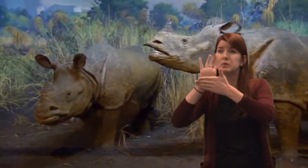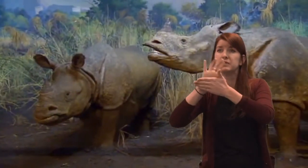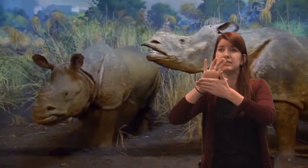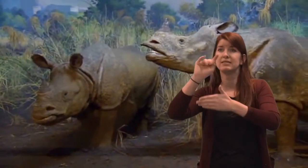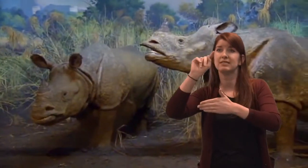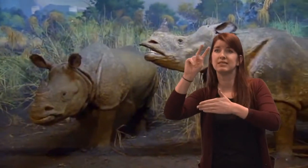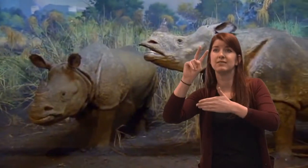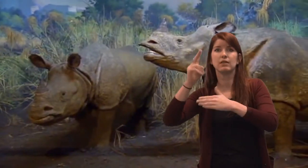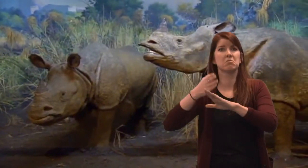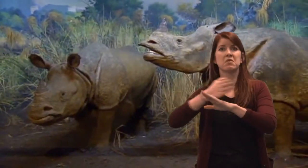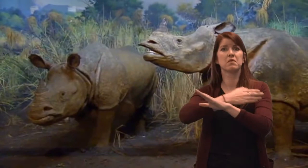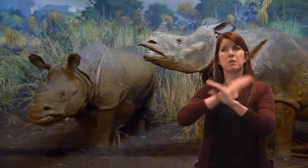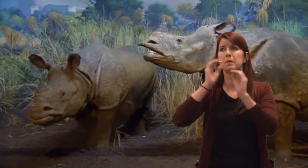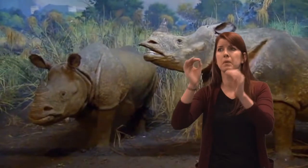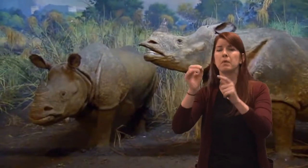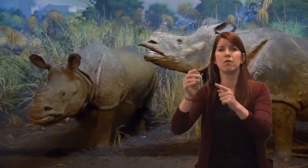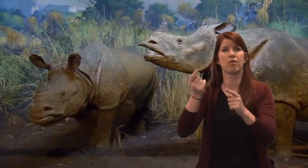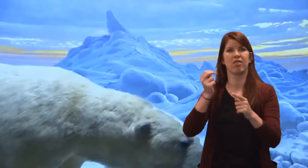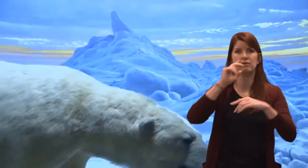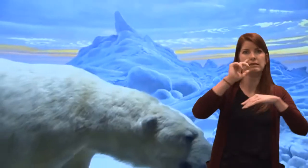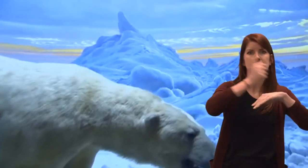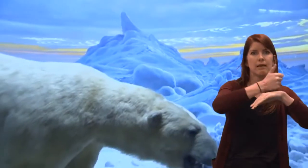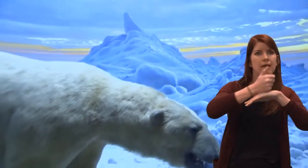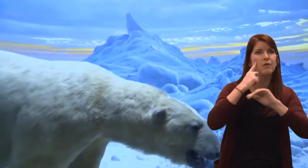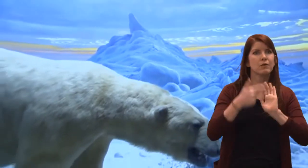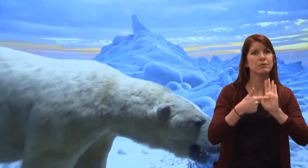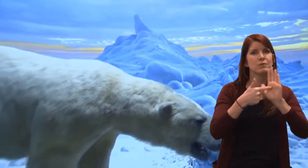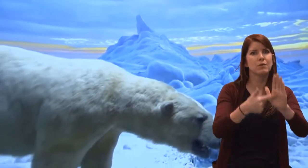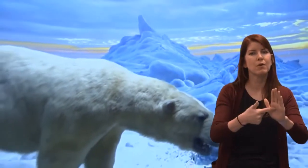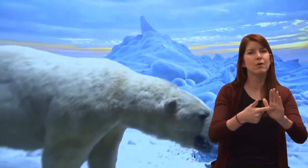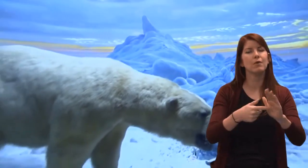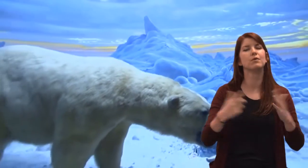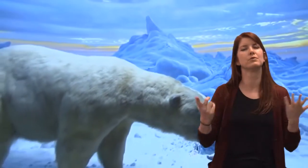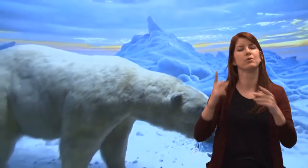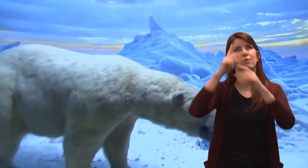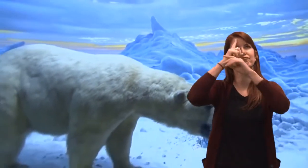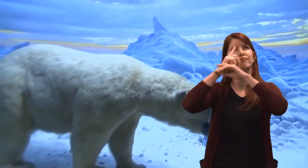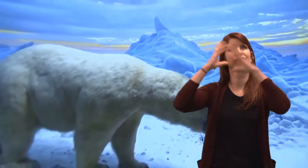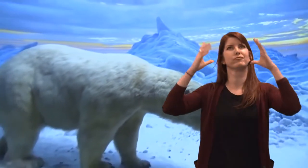certainly computer technology, so you might think of them as one of the earliest forms